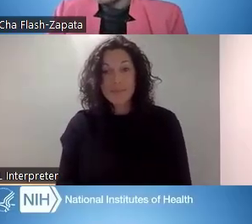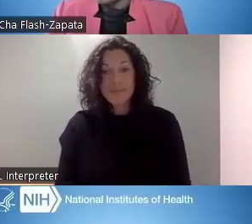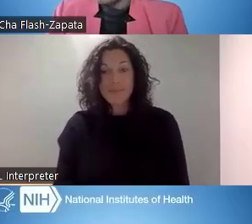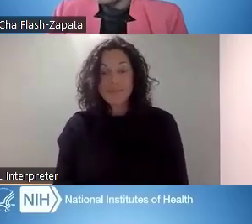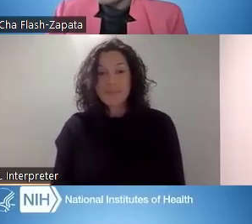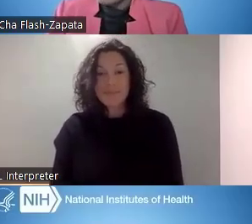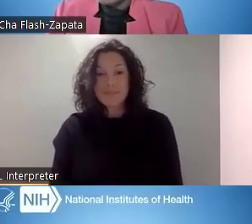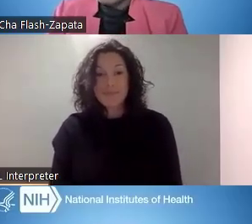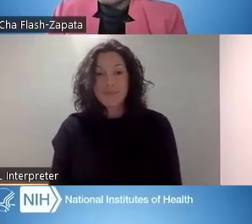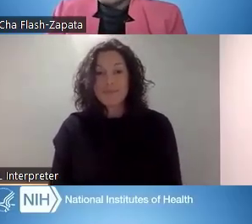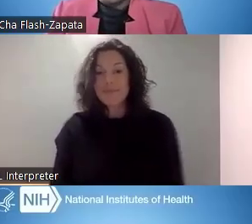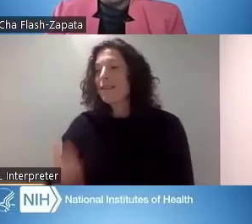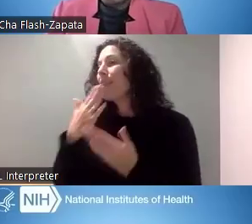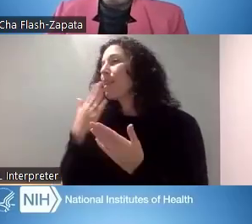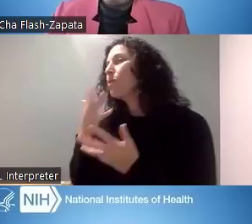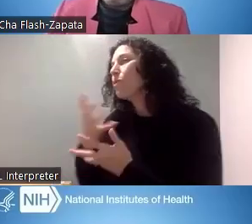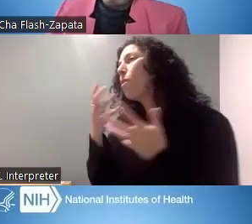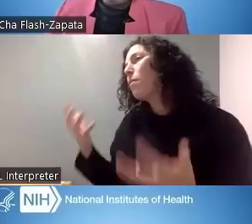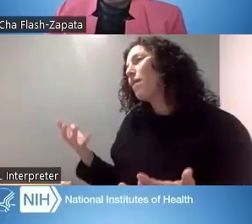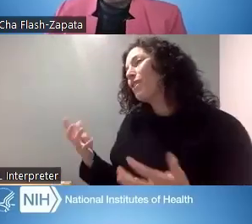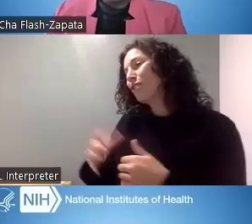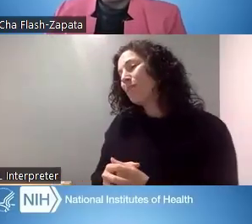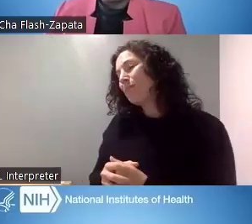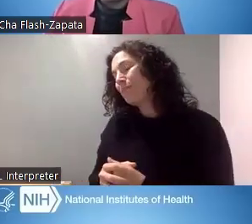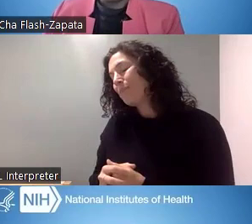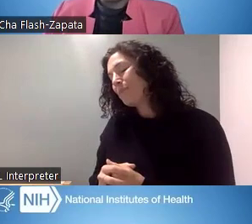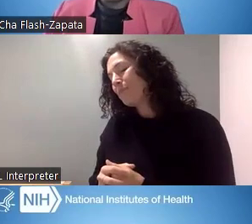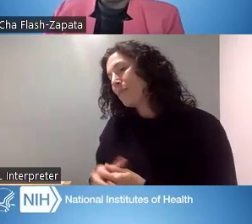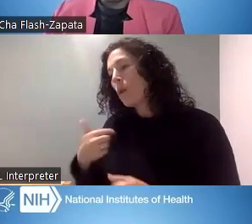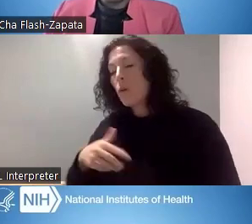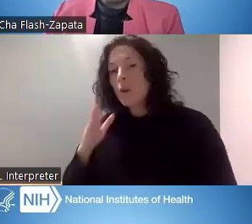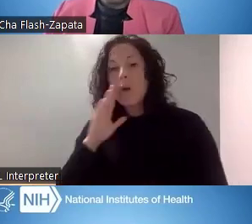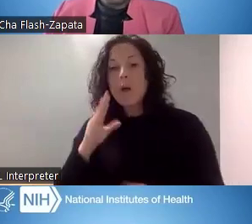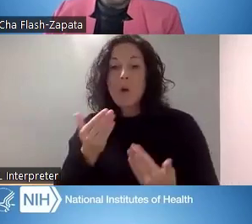Kasima Garst: Thank you so much, Ki-Cha. So we're going to go ahead and get started